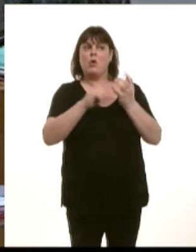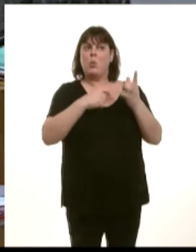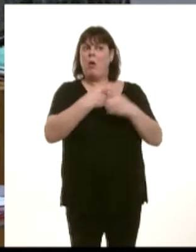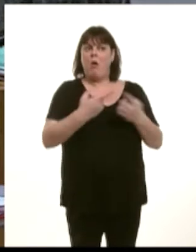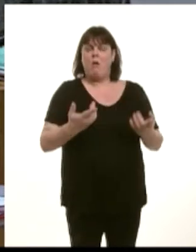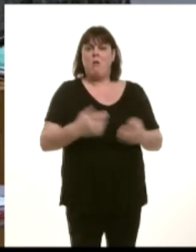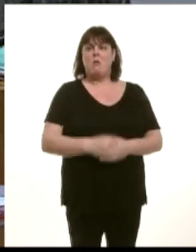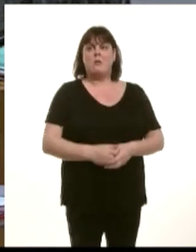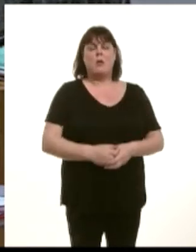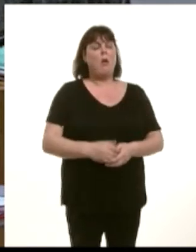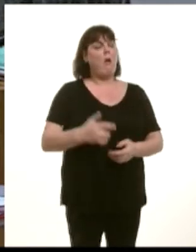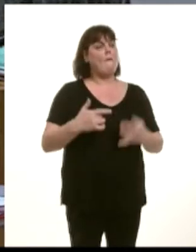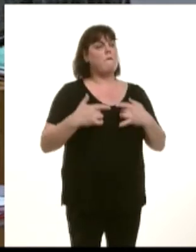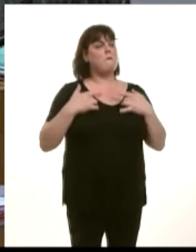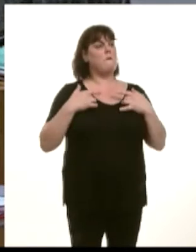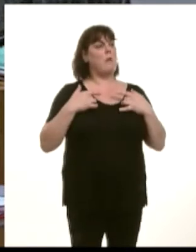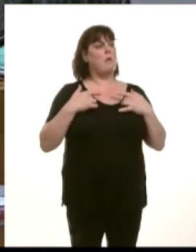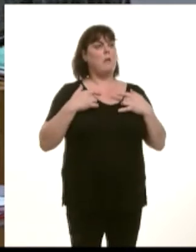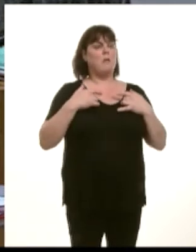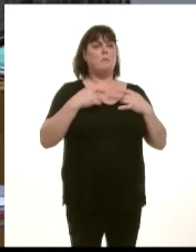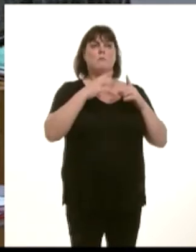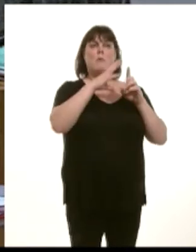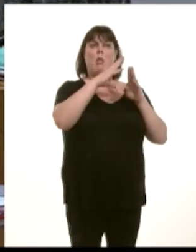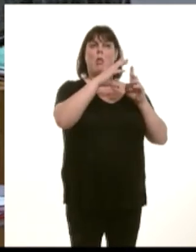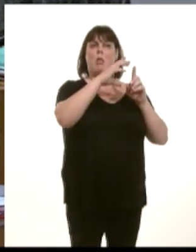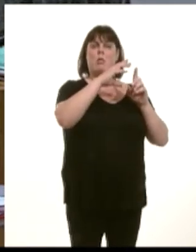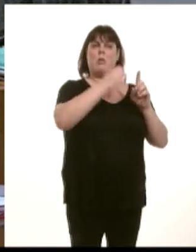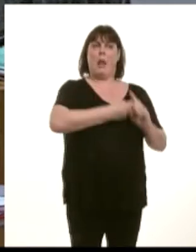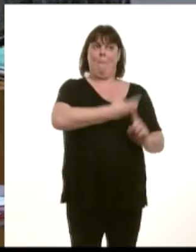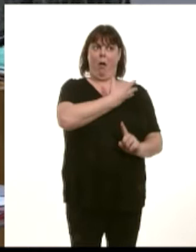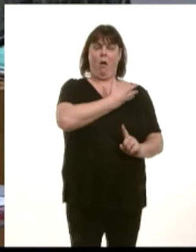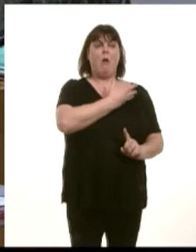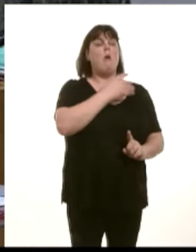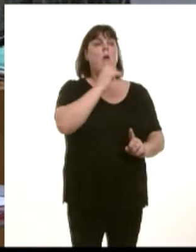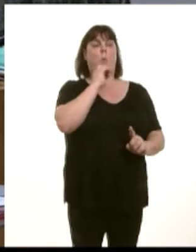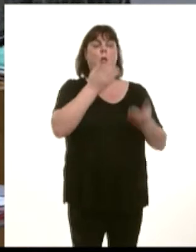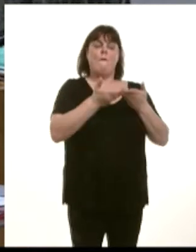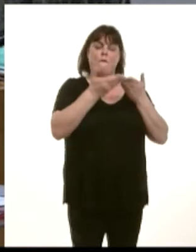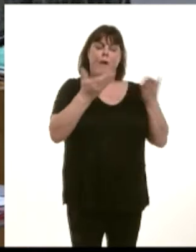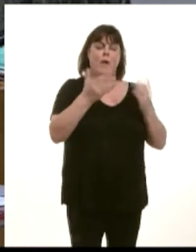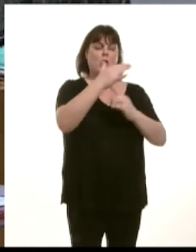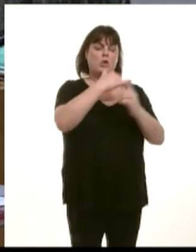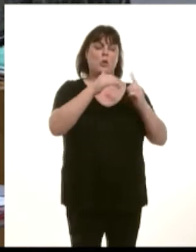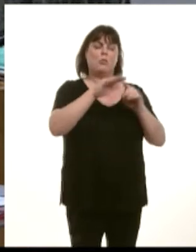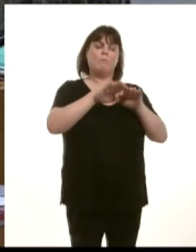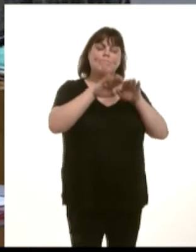I believe that my party at the UK level will put forward a fair, socially just manifesto